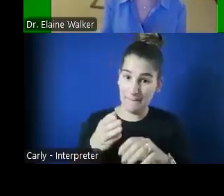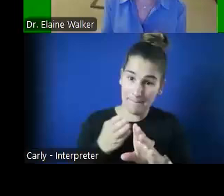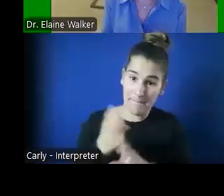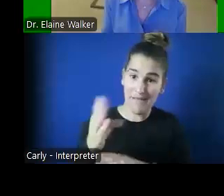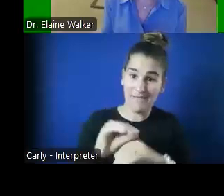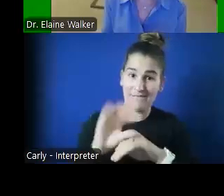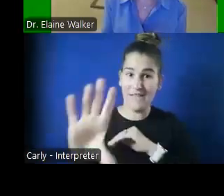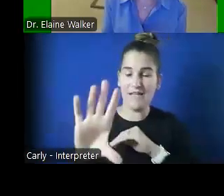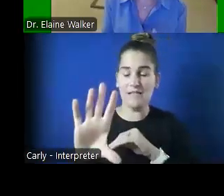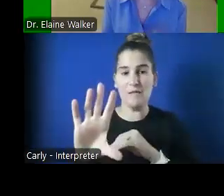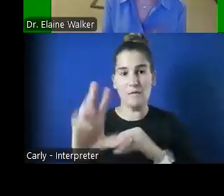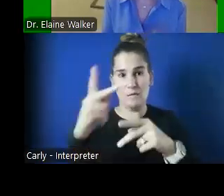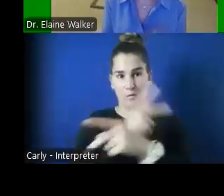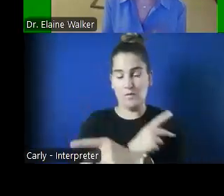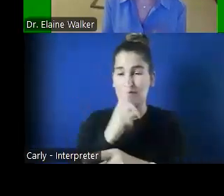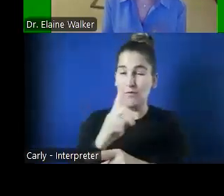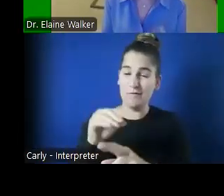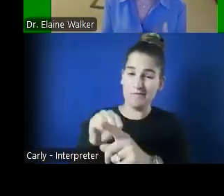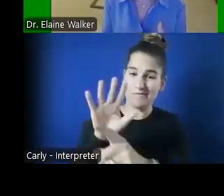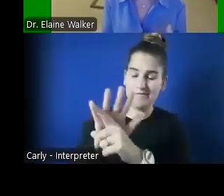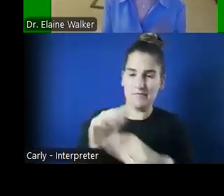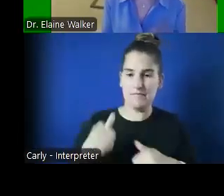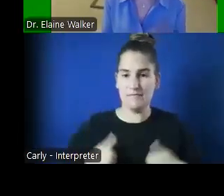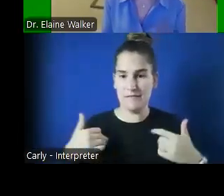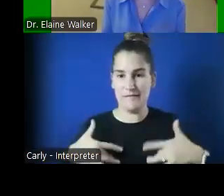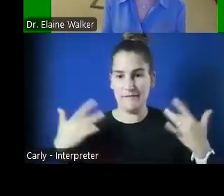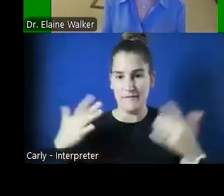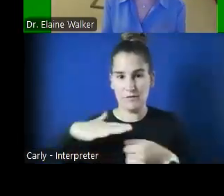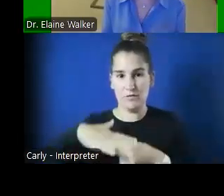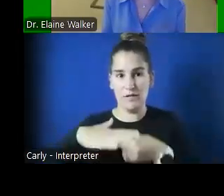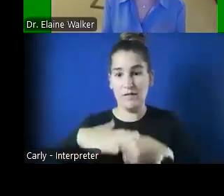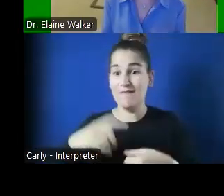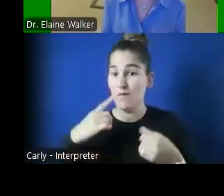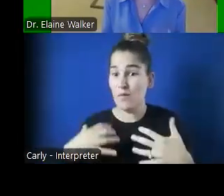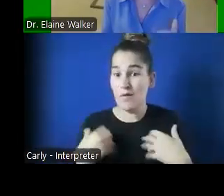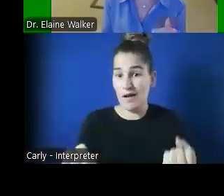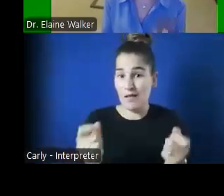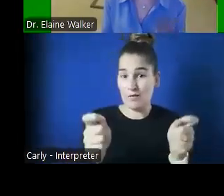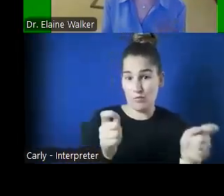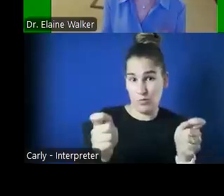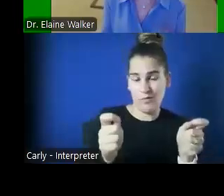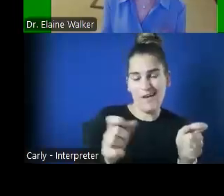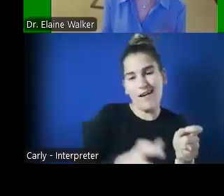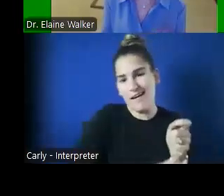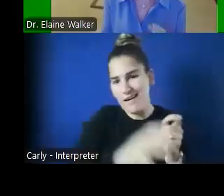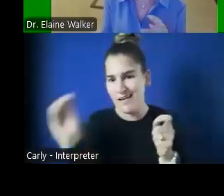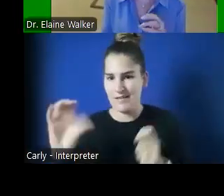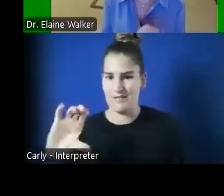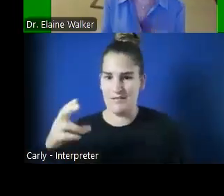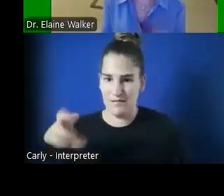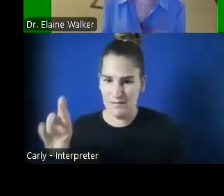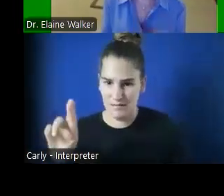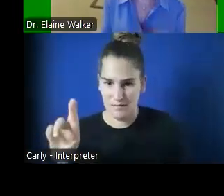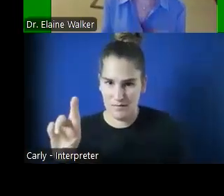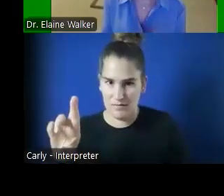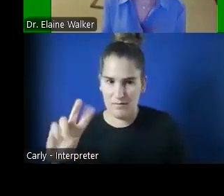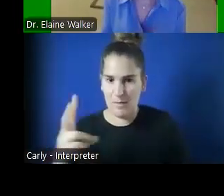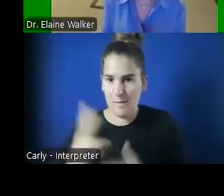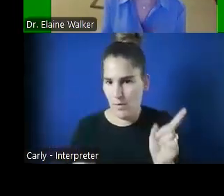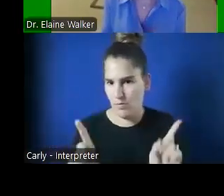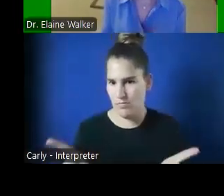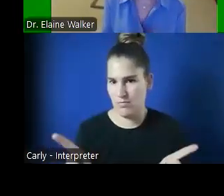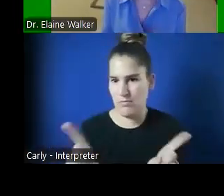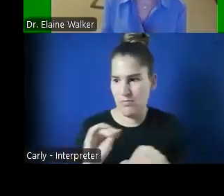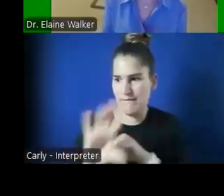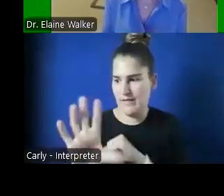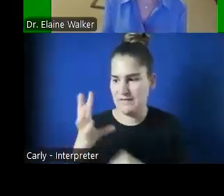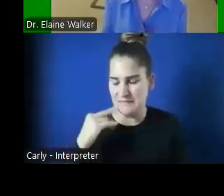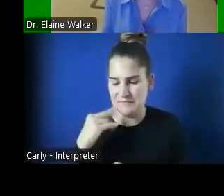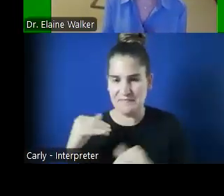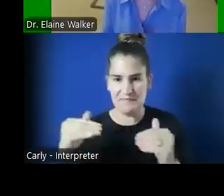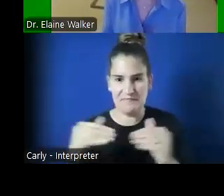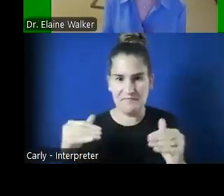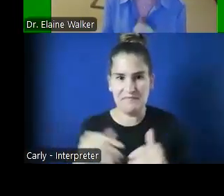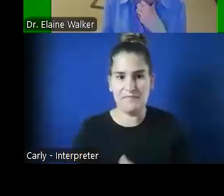event stress for both the healthy controls and the clinical high-risk use so these two columns